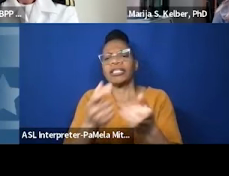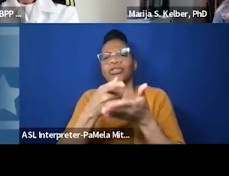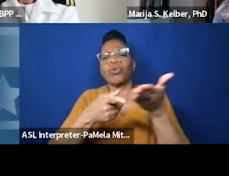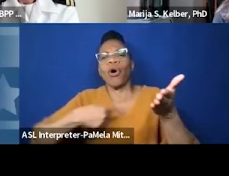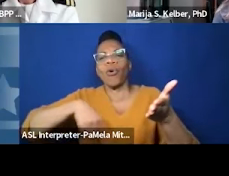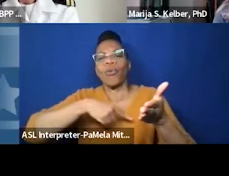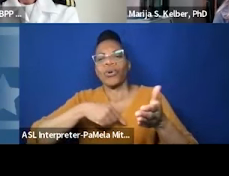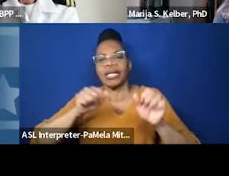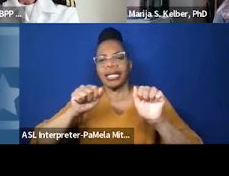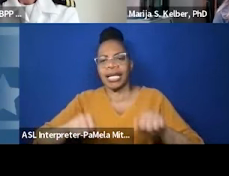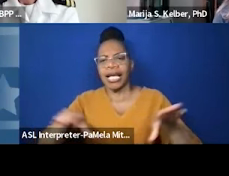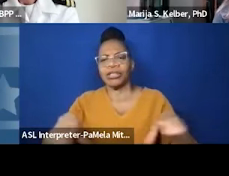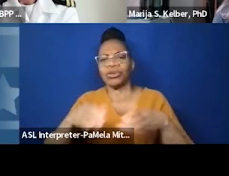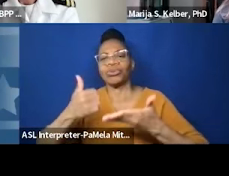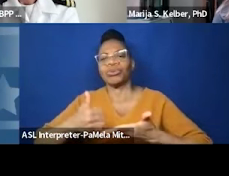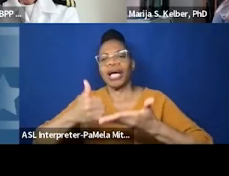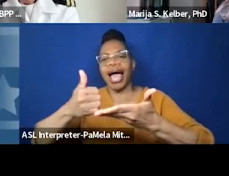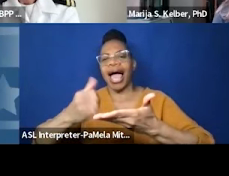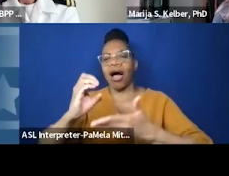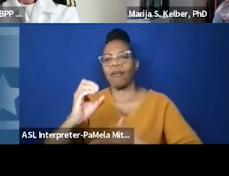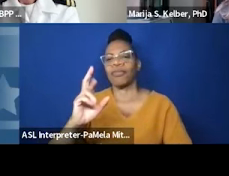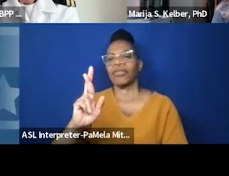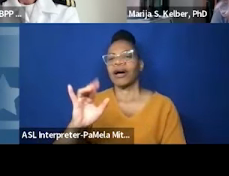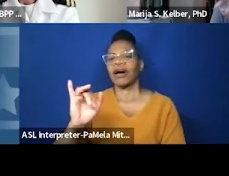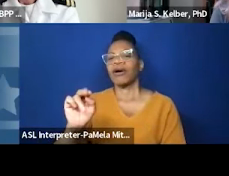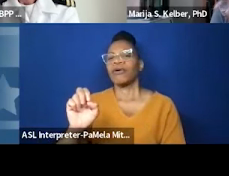the criminal justice involved populations.